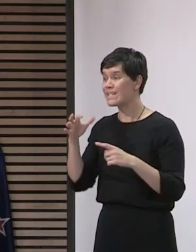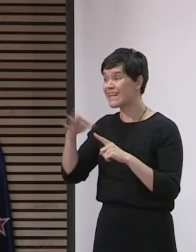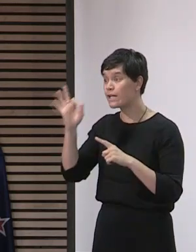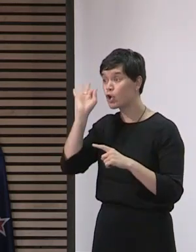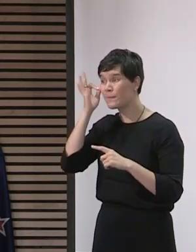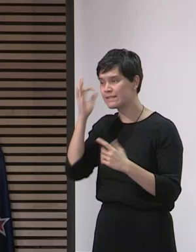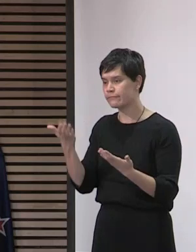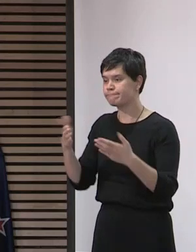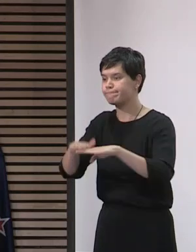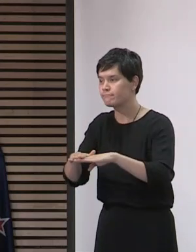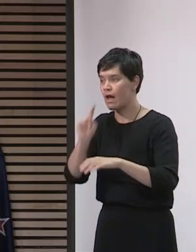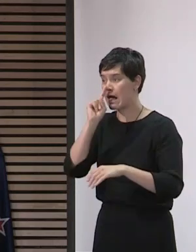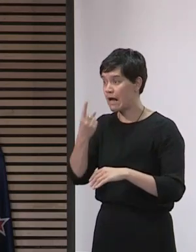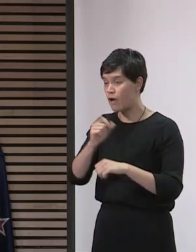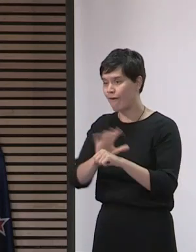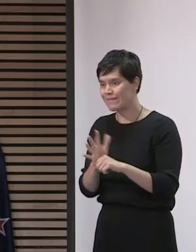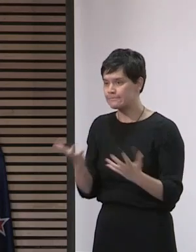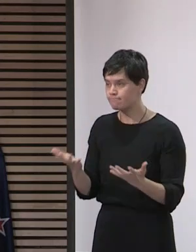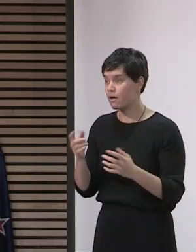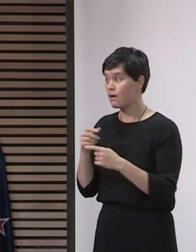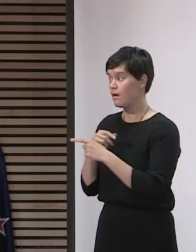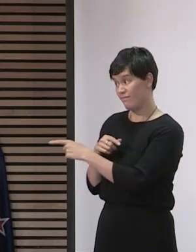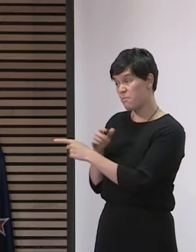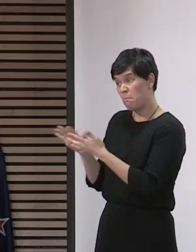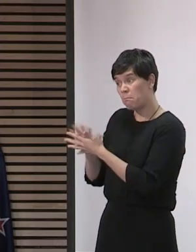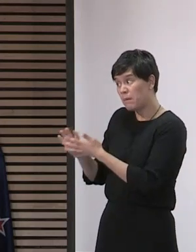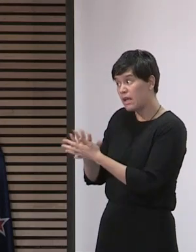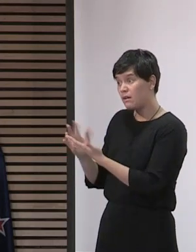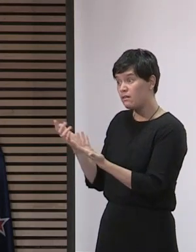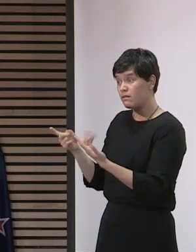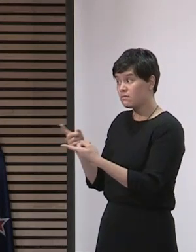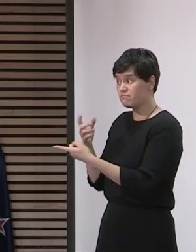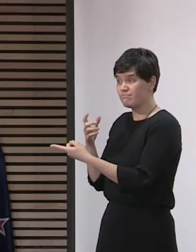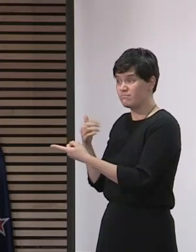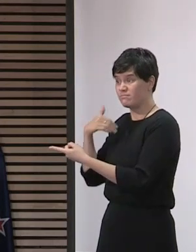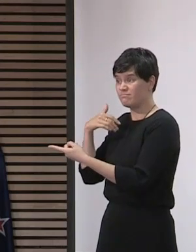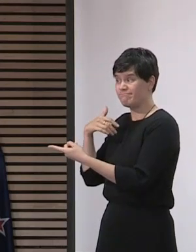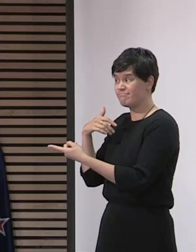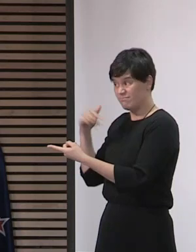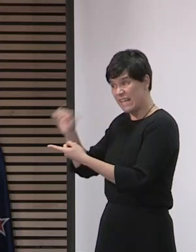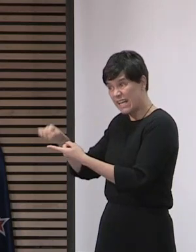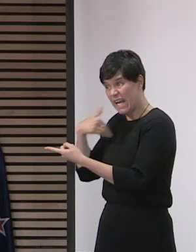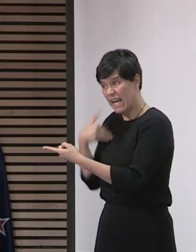to sit, we didn't have select committees, when there wasn't a question time. Now, we have business-as-usual but,